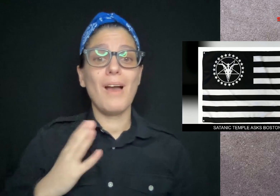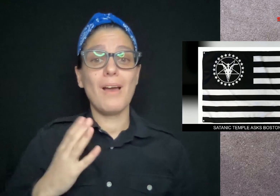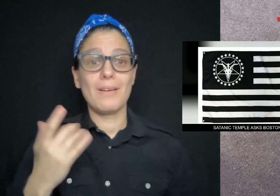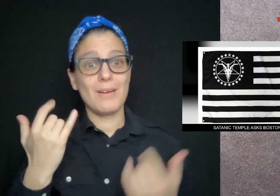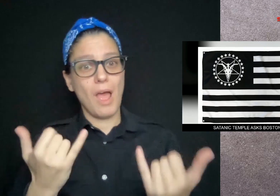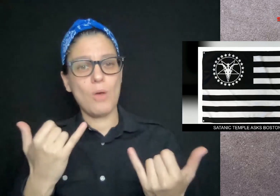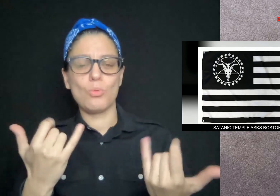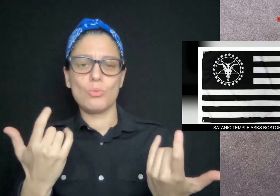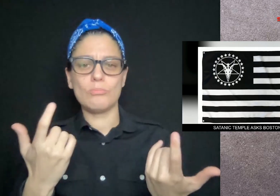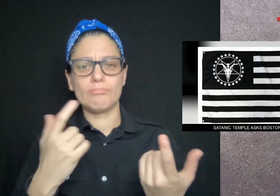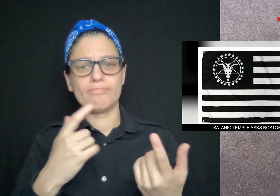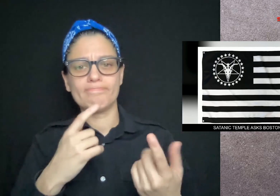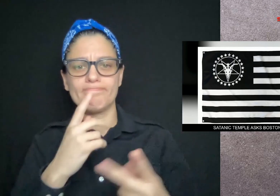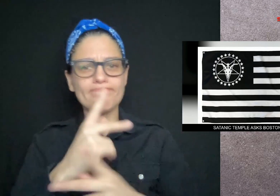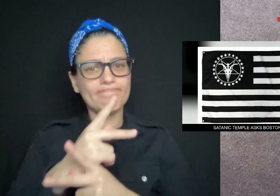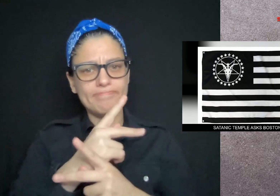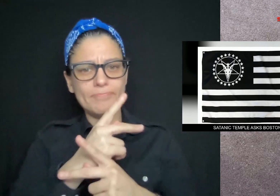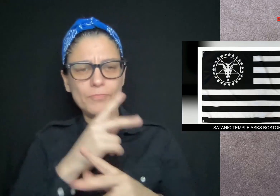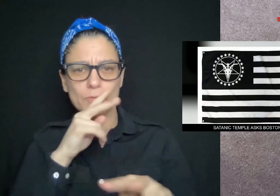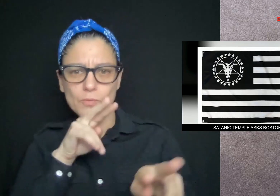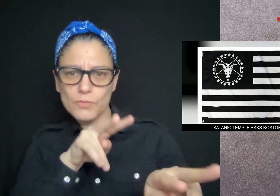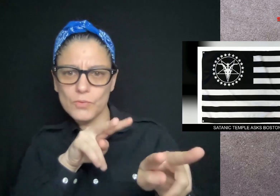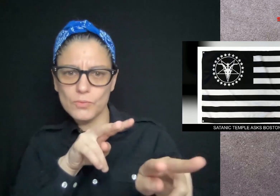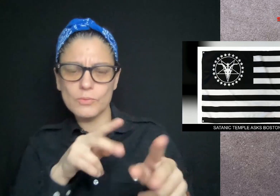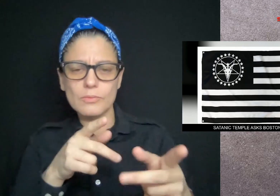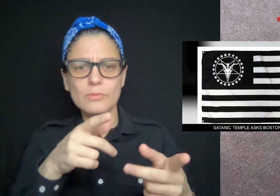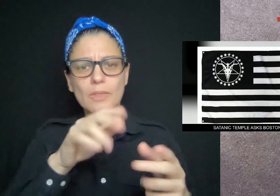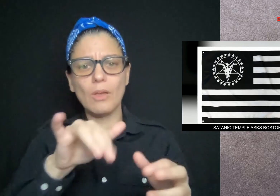a spokesperson for Boston's mayor said officials are now